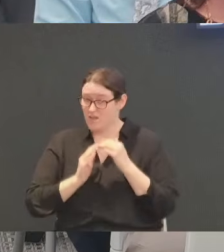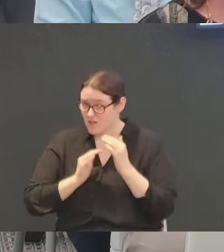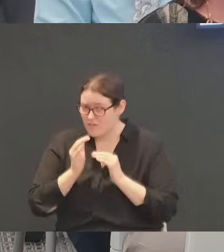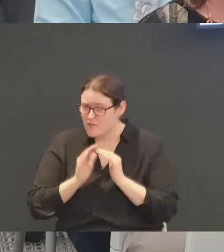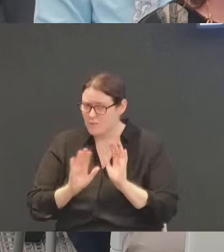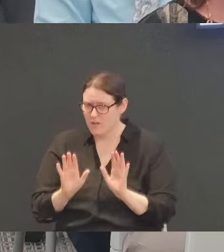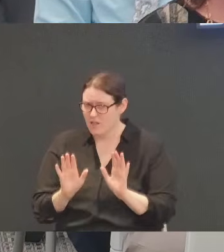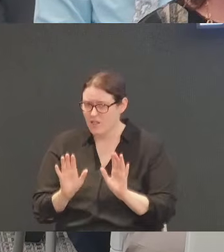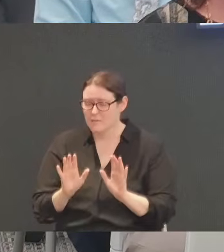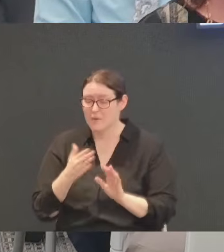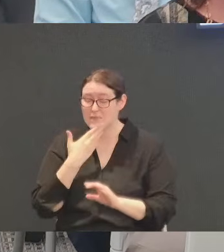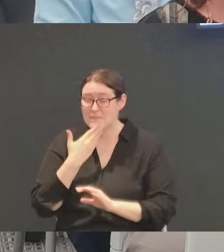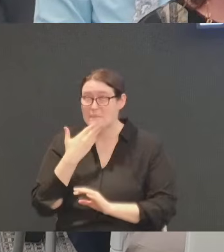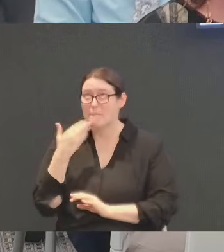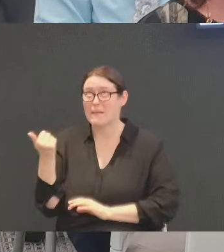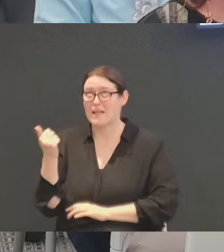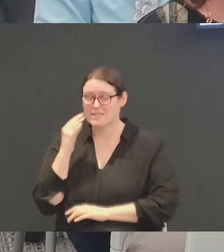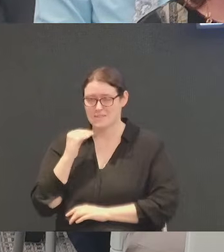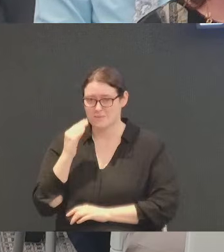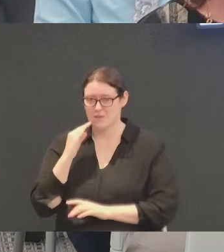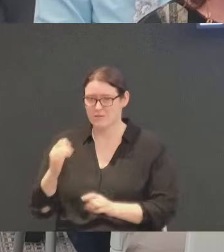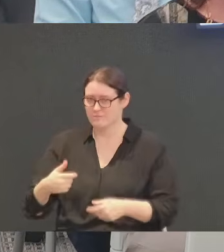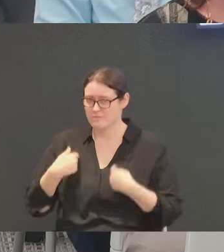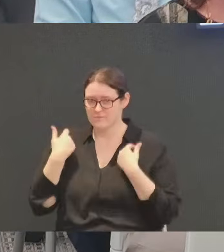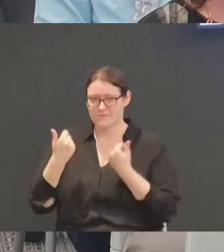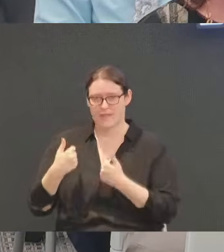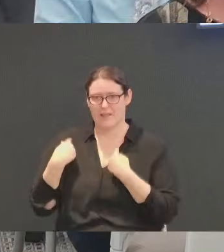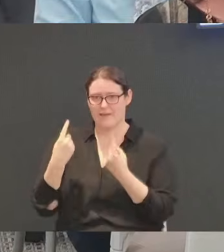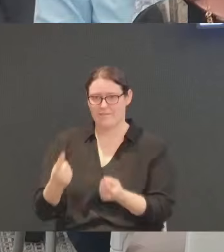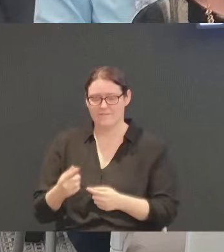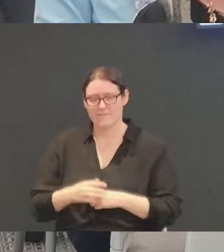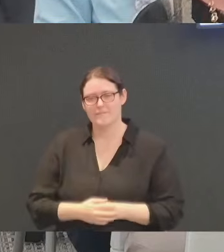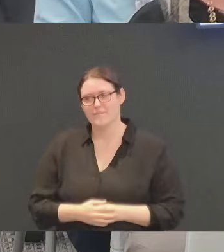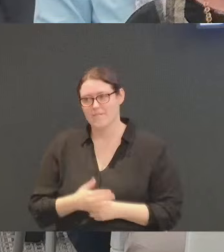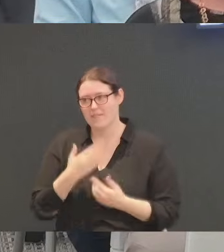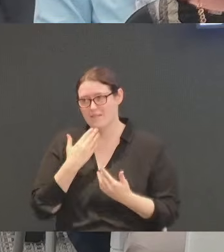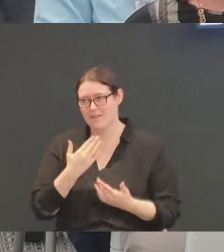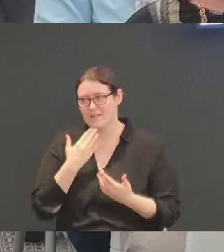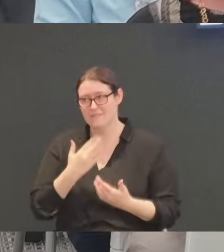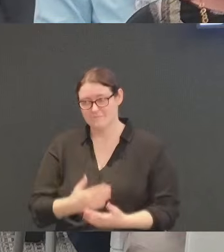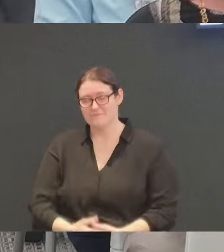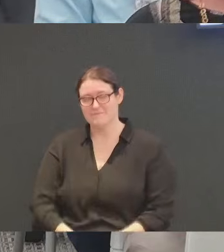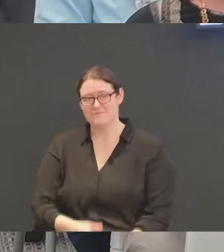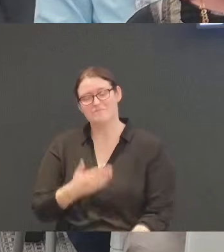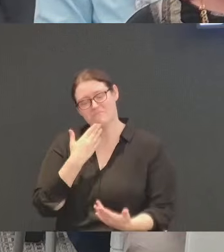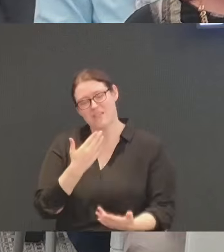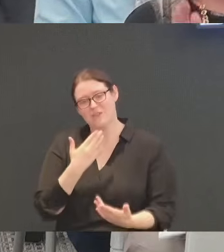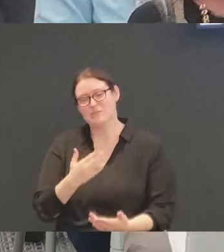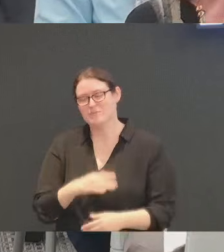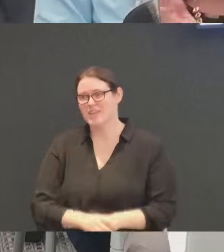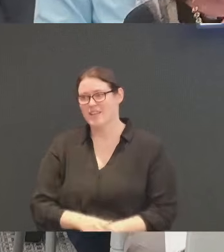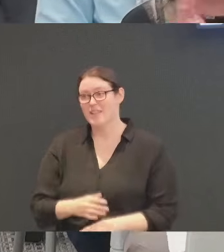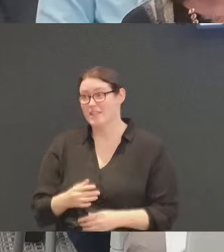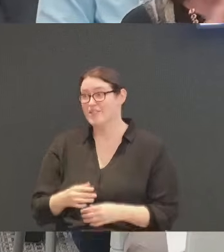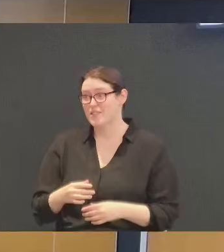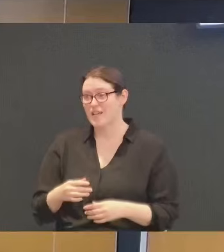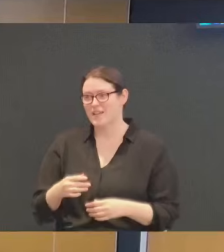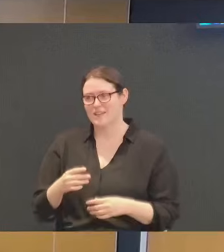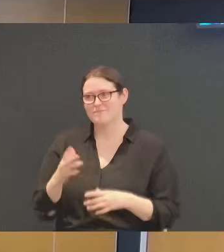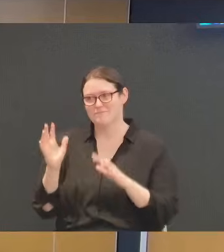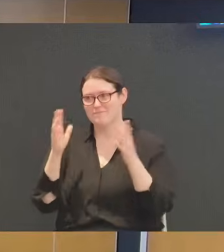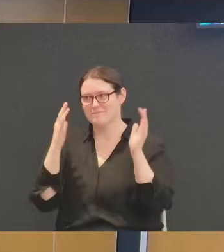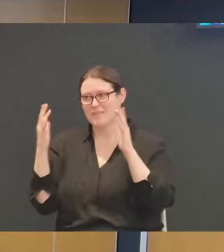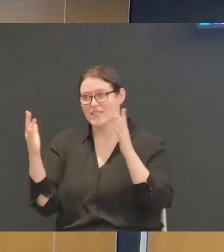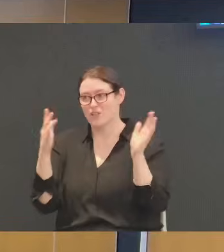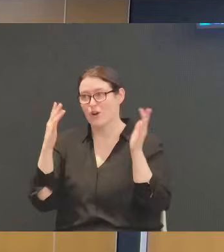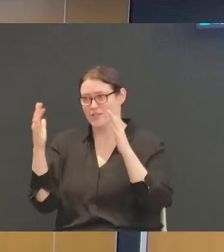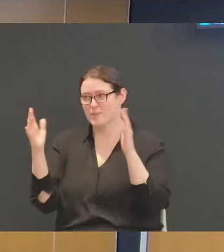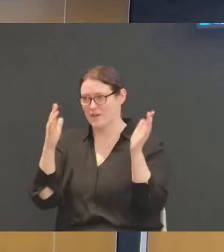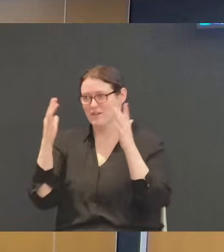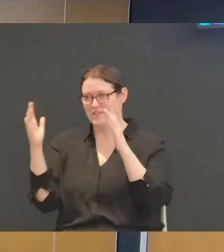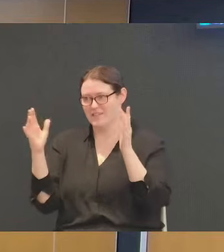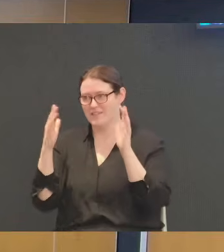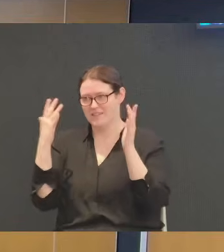was the best experience I had in 5 months. That's great. Thank you. Thank you. I see your signs. I